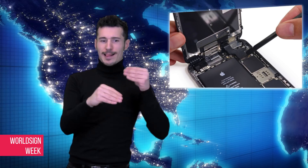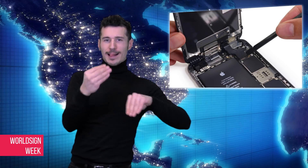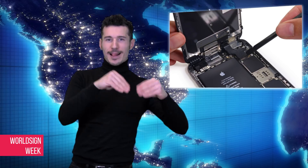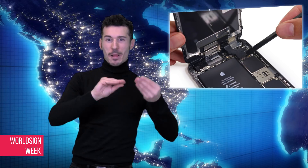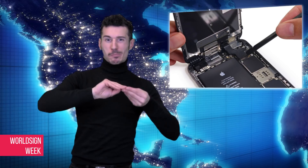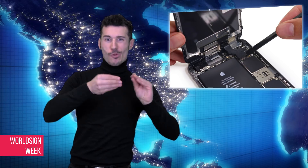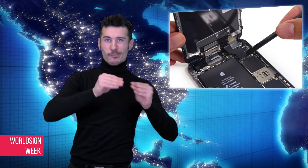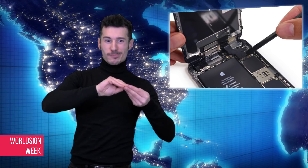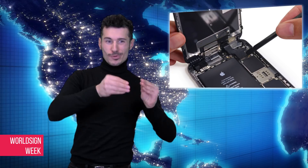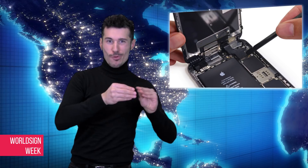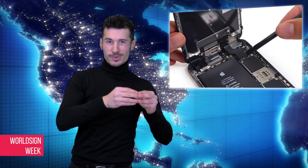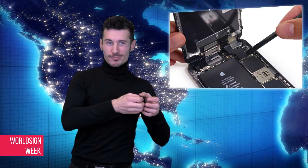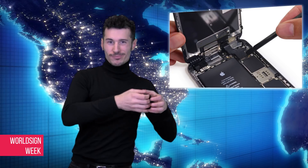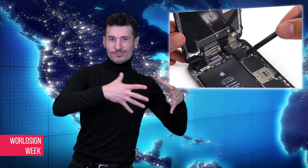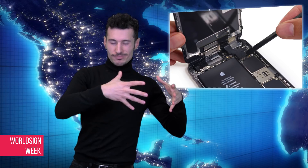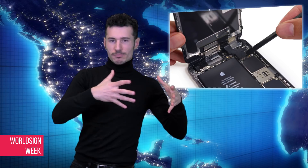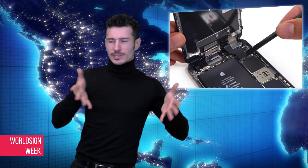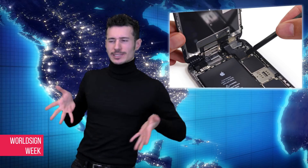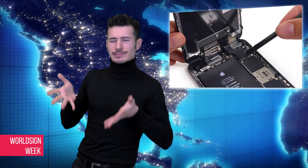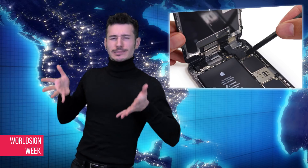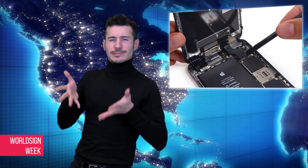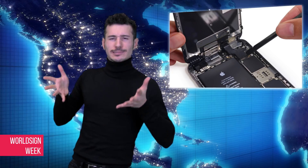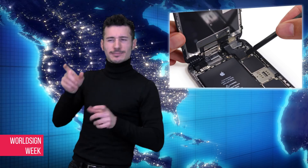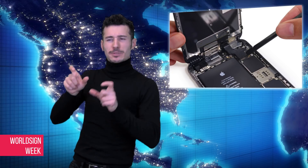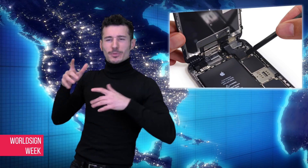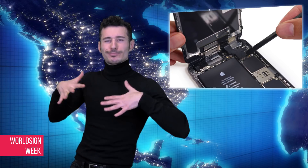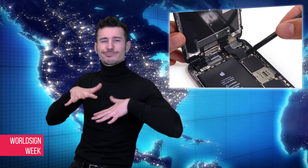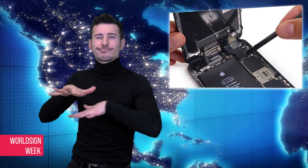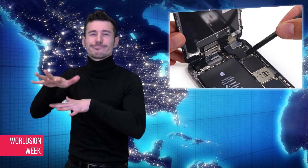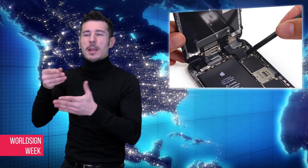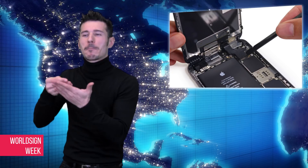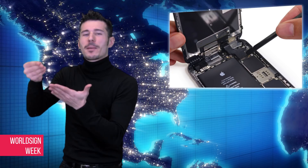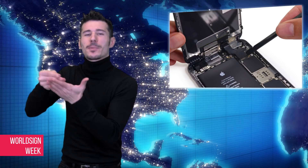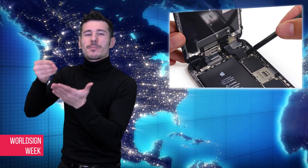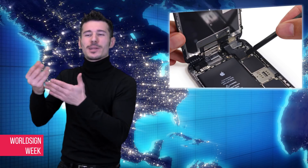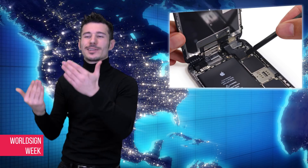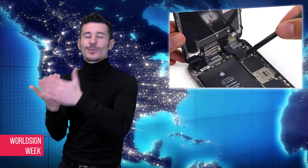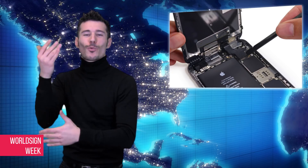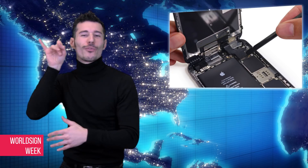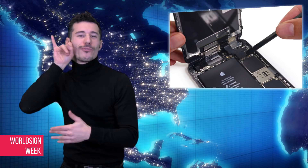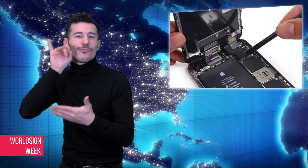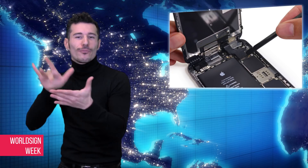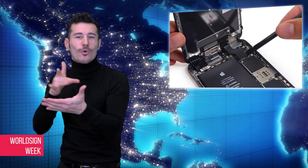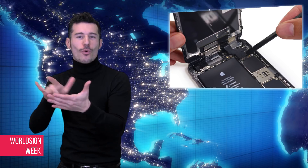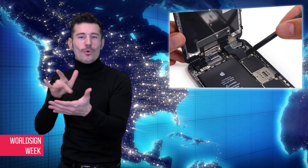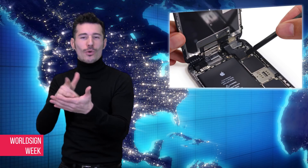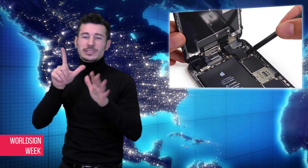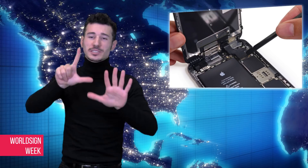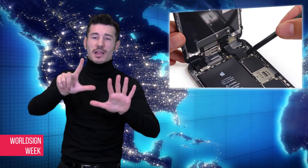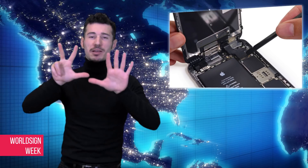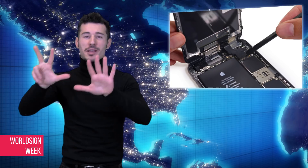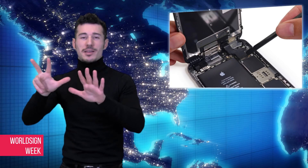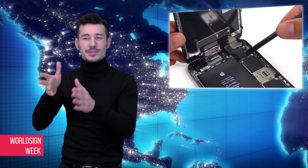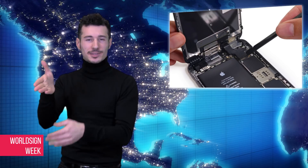increase sales of newer models! On its website, Apple stated: “We have never —